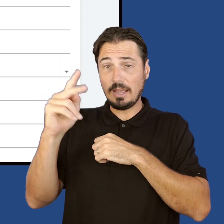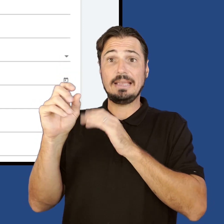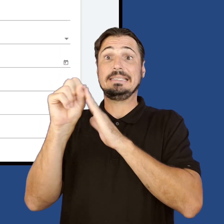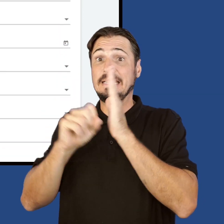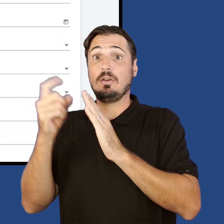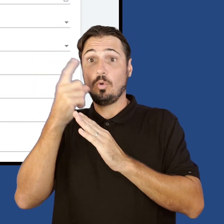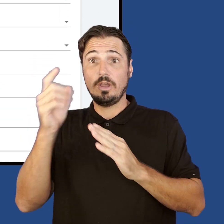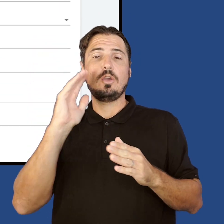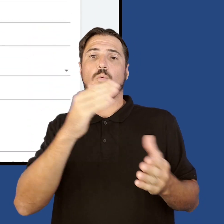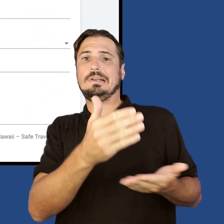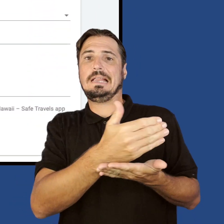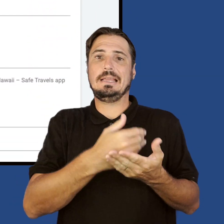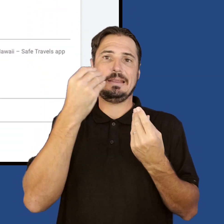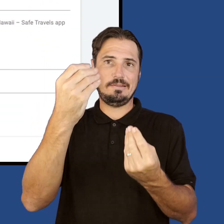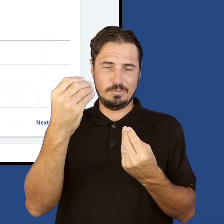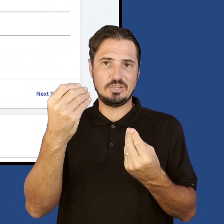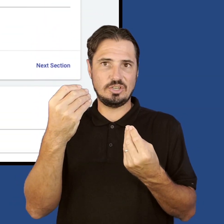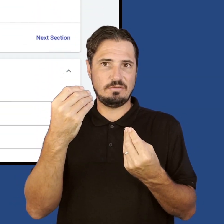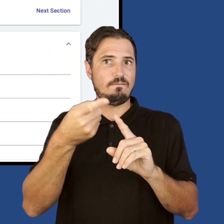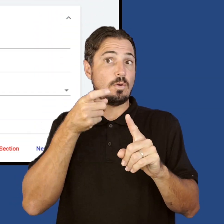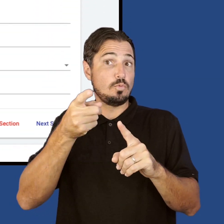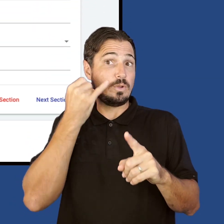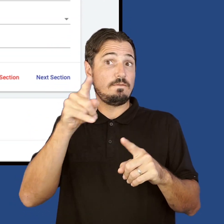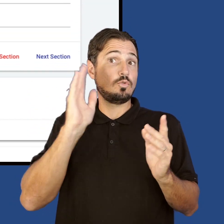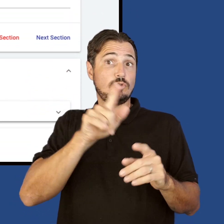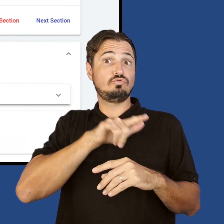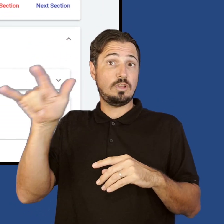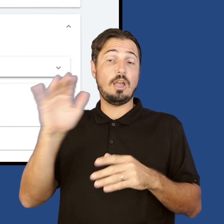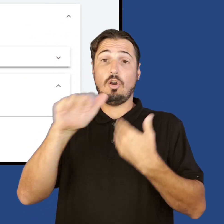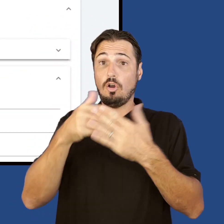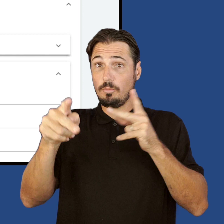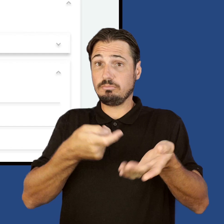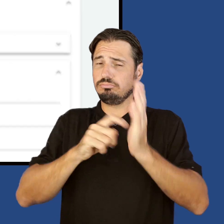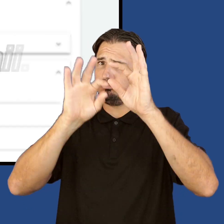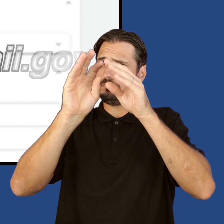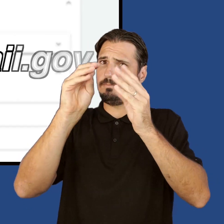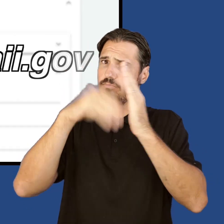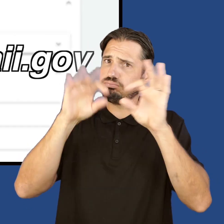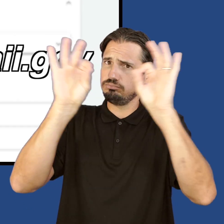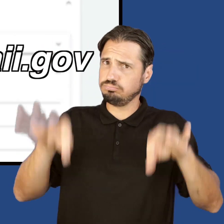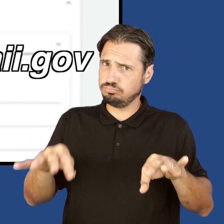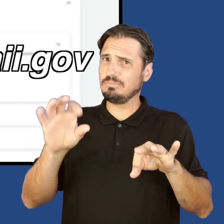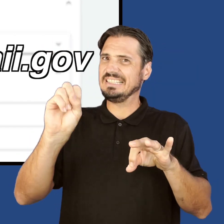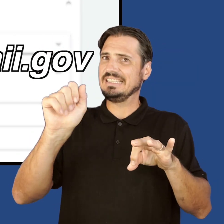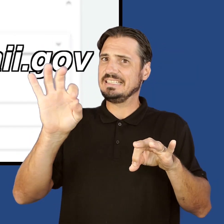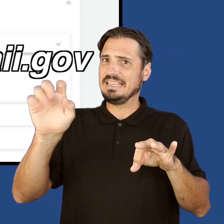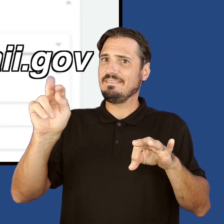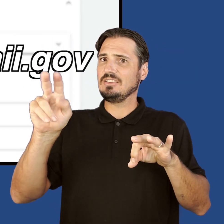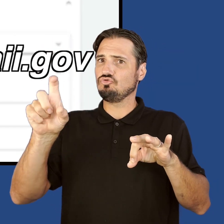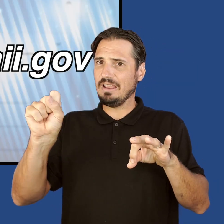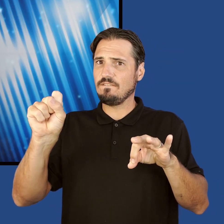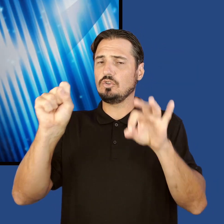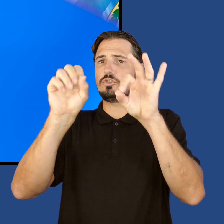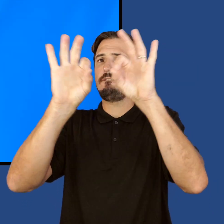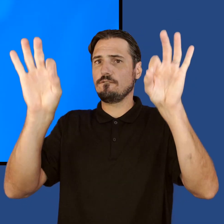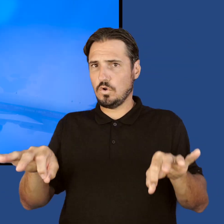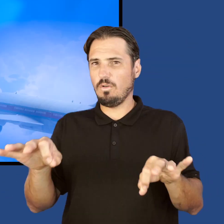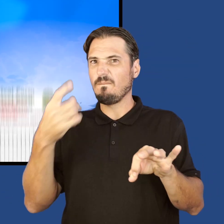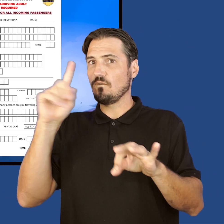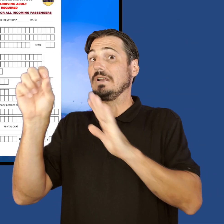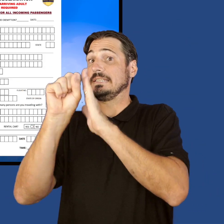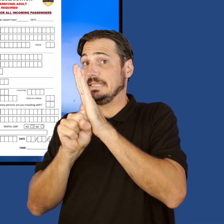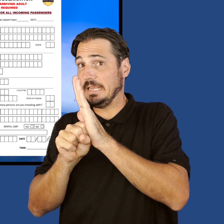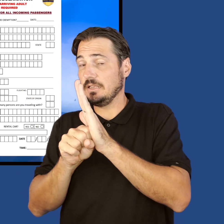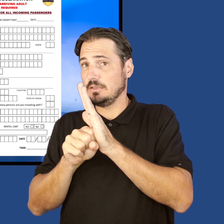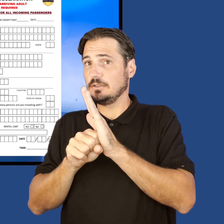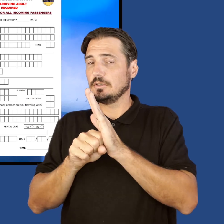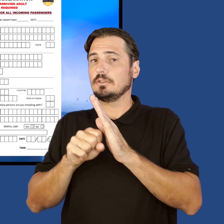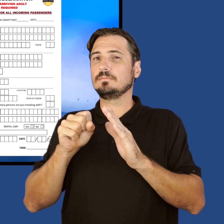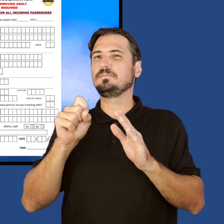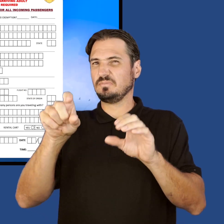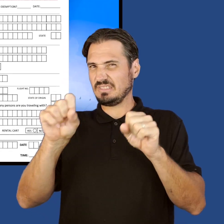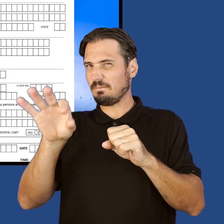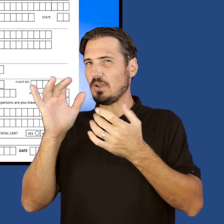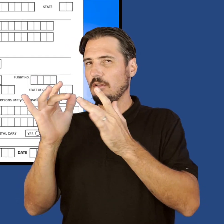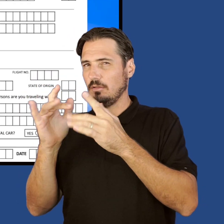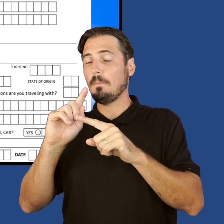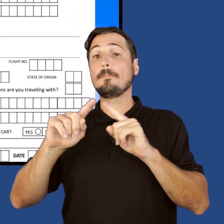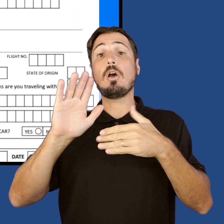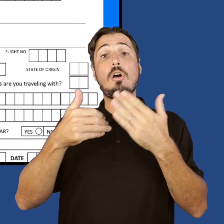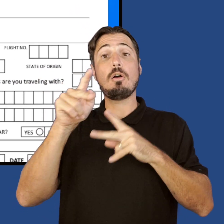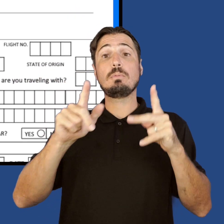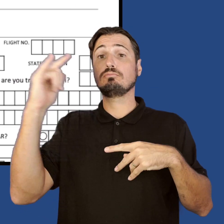travelers must complete the state’s new online ‘Safe Travels’ digital travel form, found online at travel.hawaii.gov. In addition to the state form, all incoming travelers to Kaua‘i must also complete